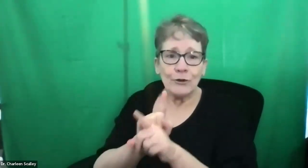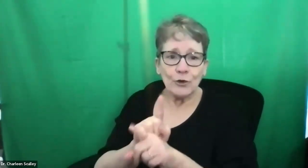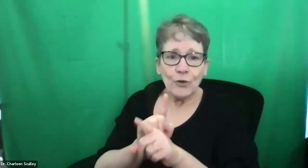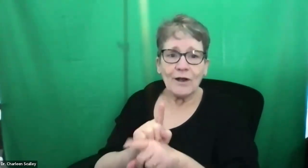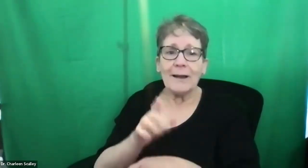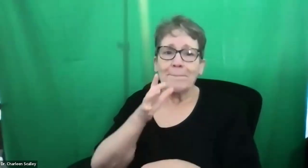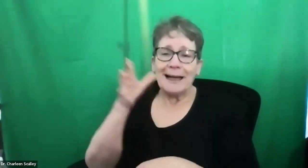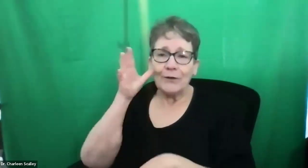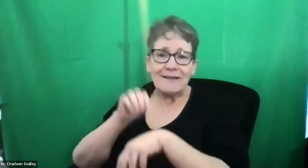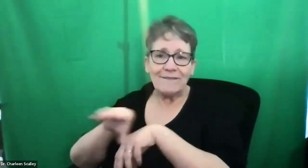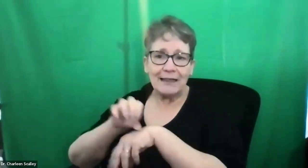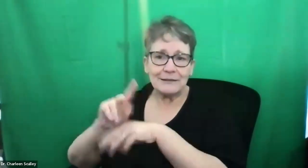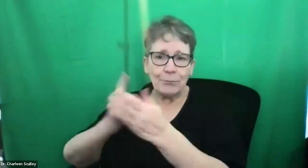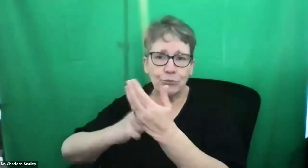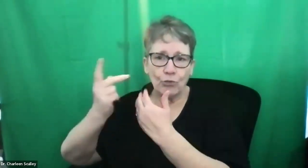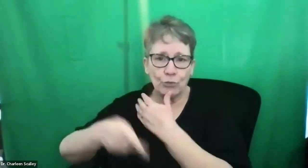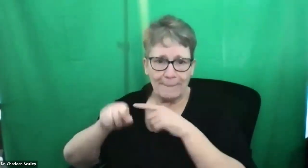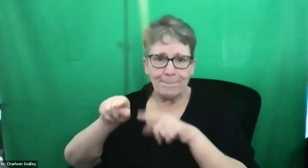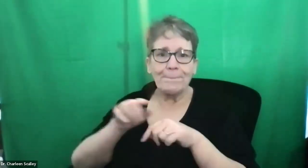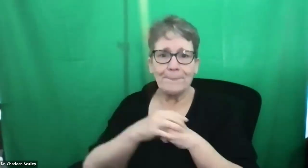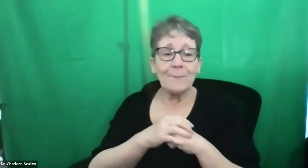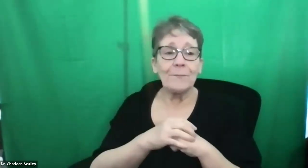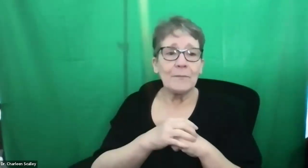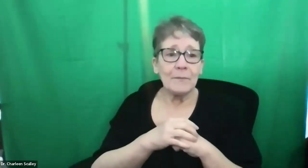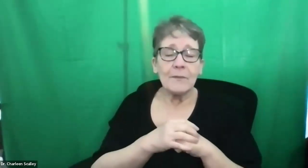the TSD Deaf Mentor and Parent Advisor program.